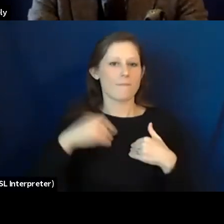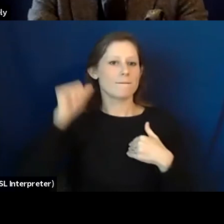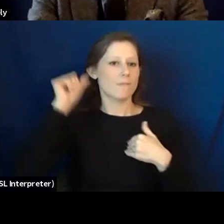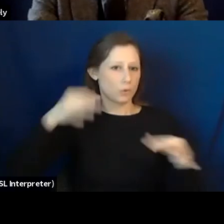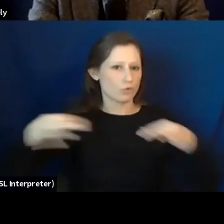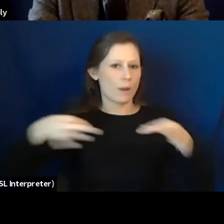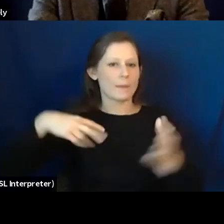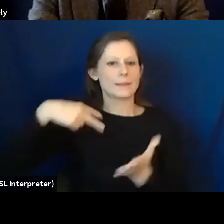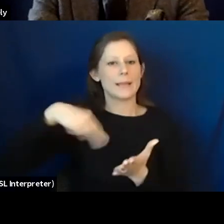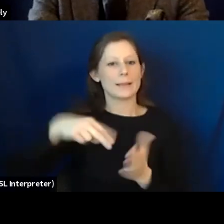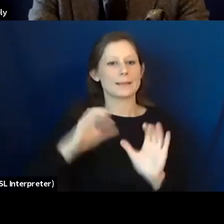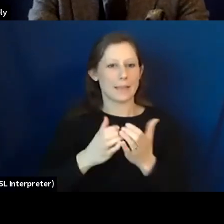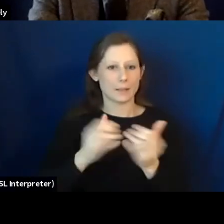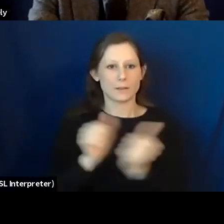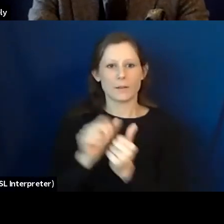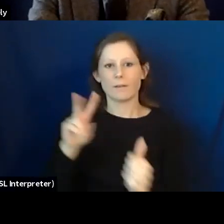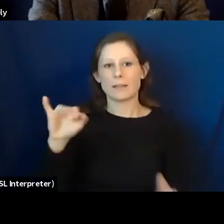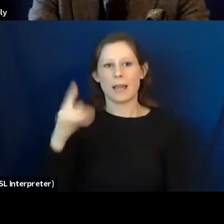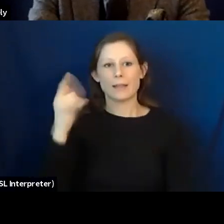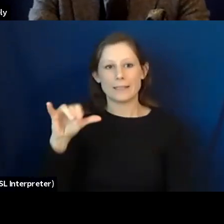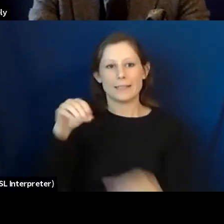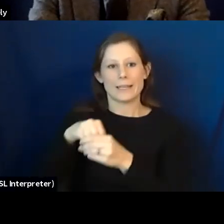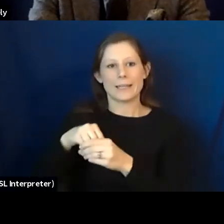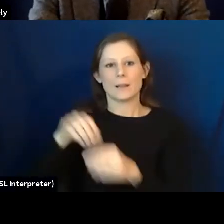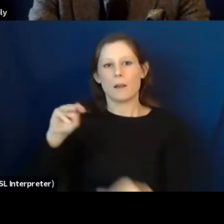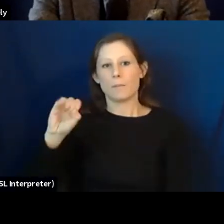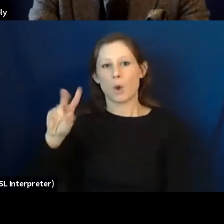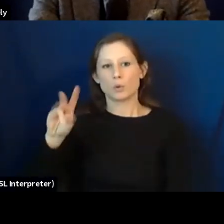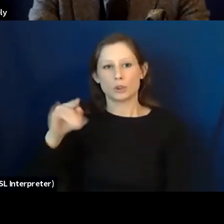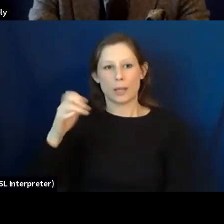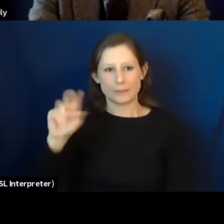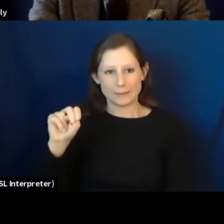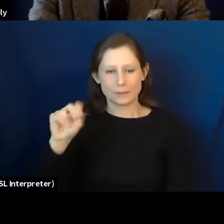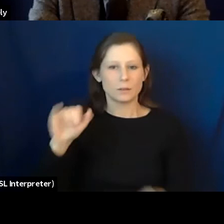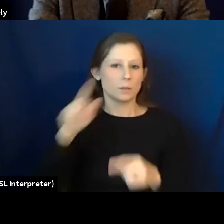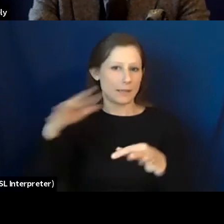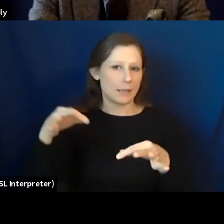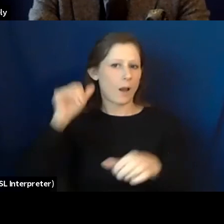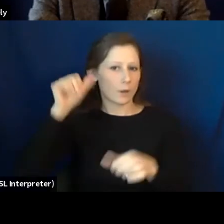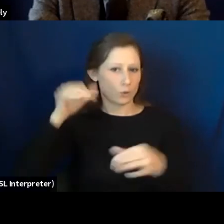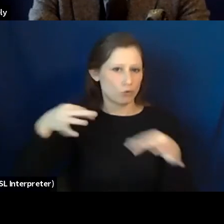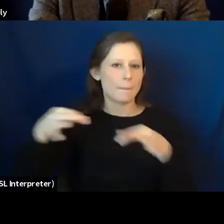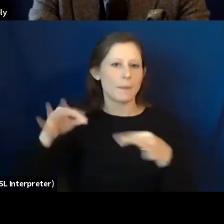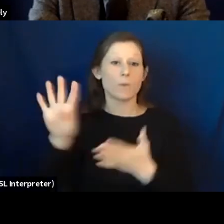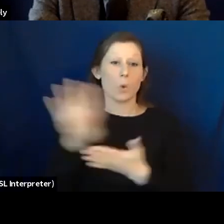vitality in motion that will be audio described it's going to be a four week half hour four